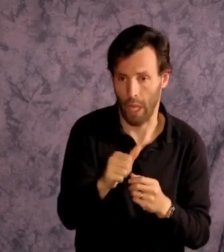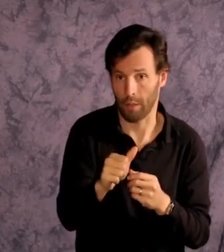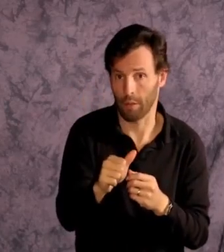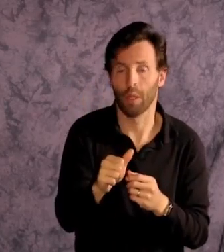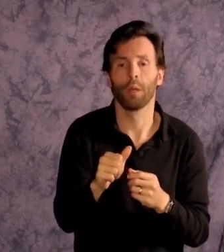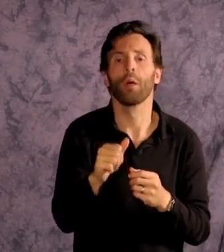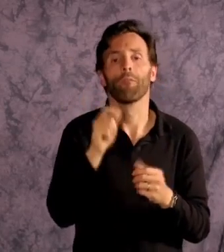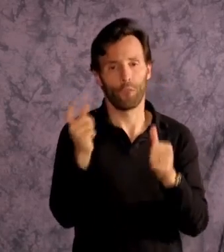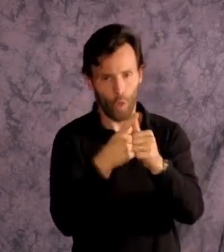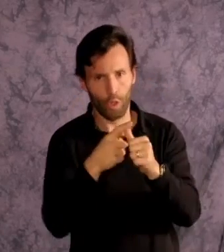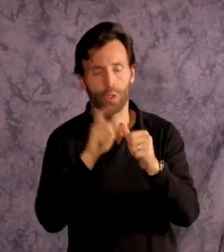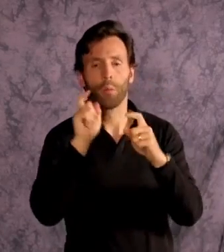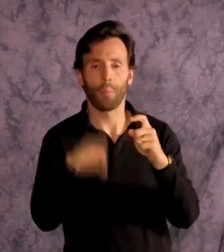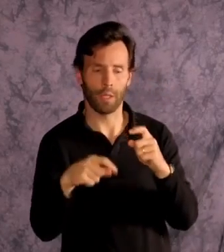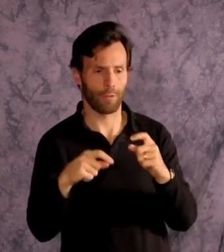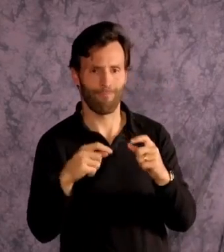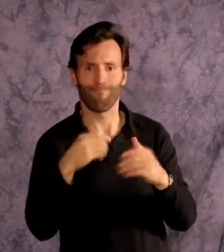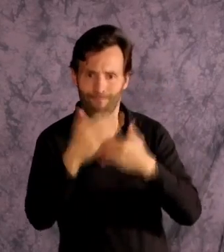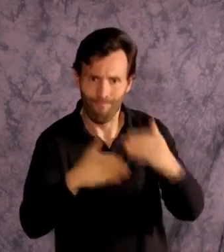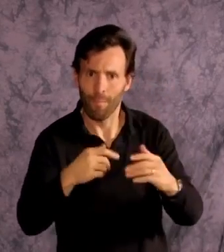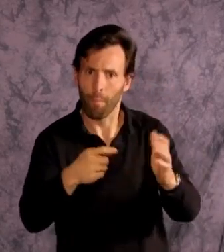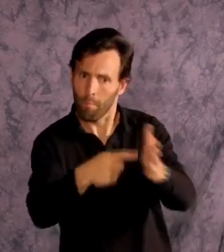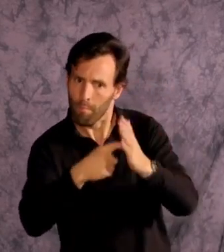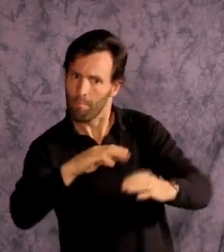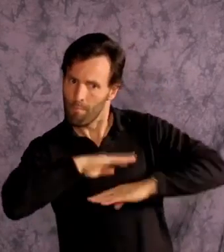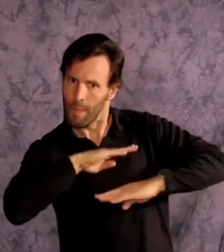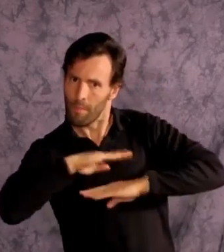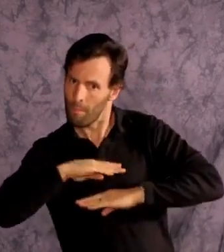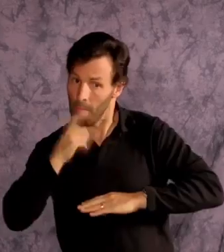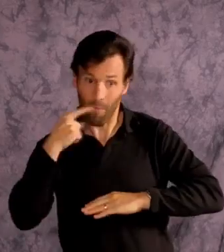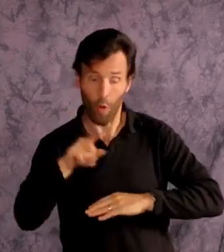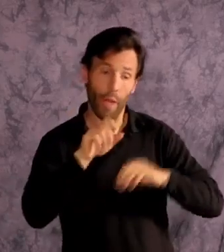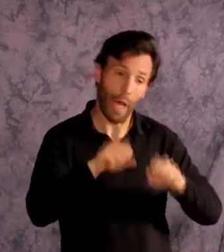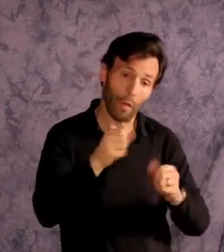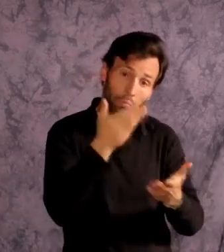But a "provisional ballot" sits uncounted until the voter has complied with